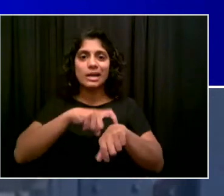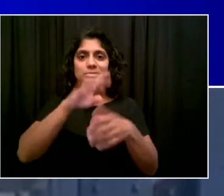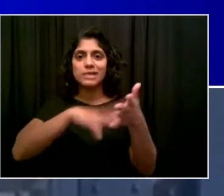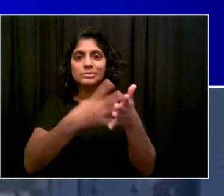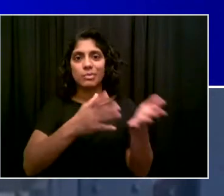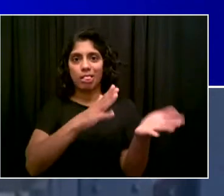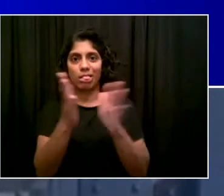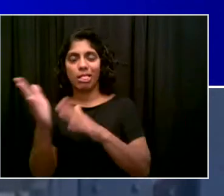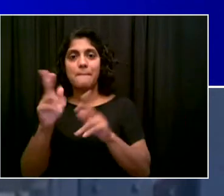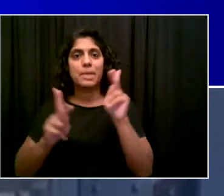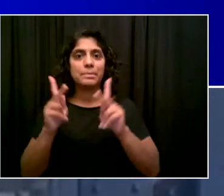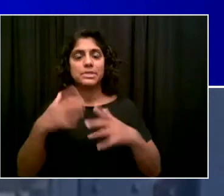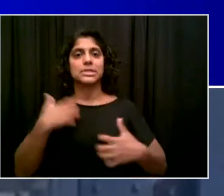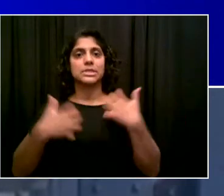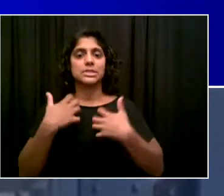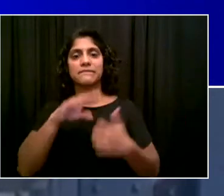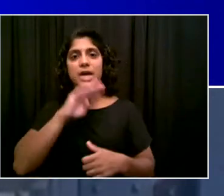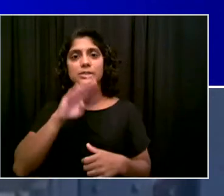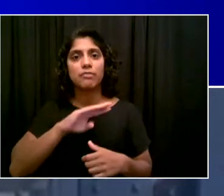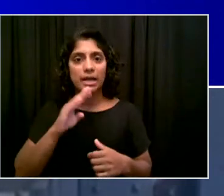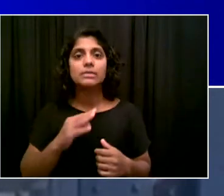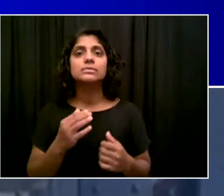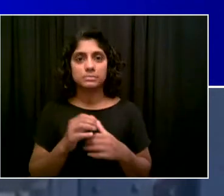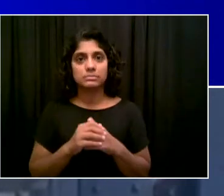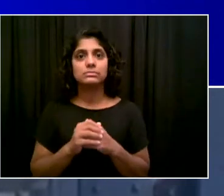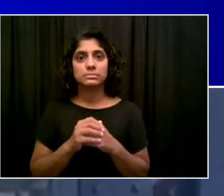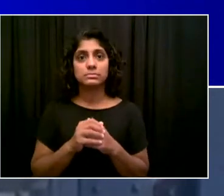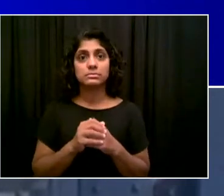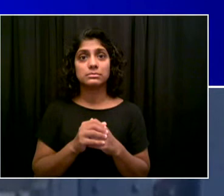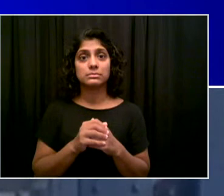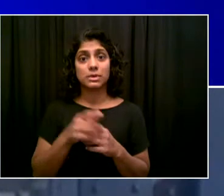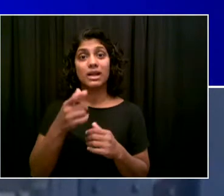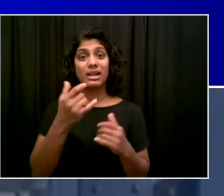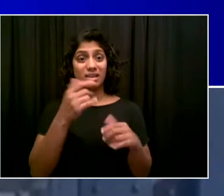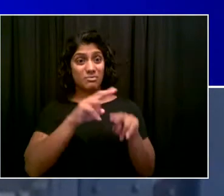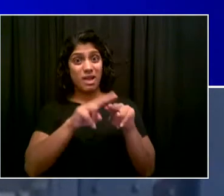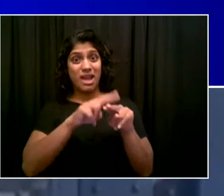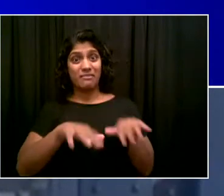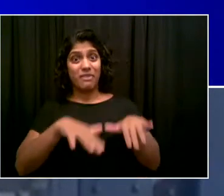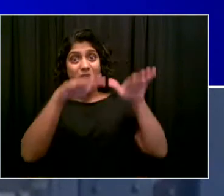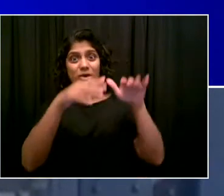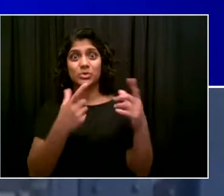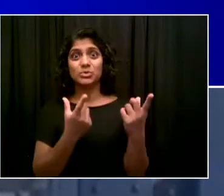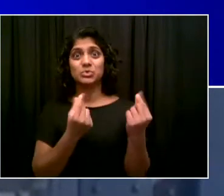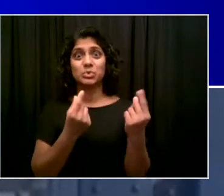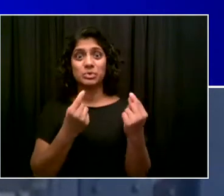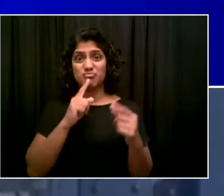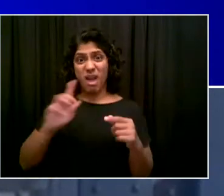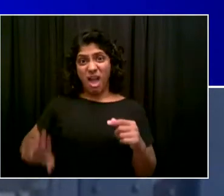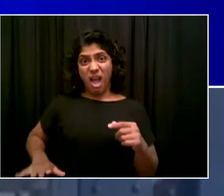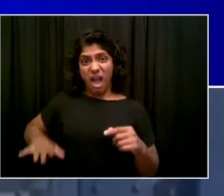ENTIRE METROPOLITAN AREA. WE SAW IMAGES, A EFW DAYS AGO, NEW YORKERS